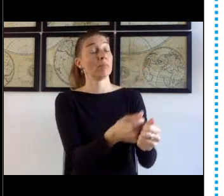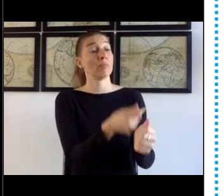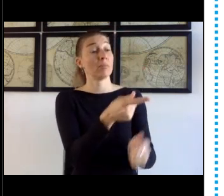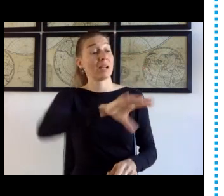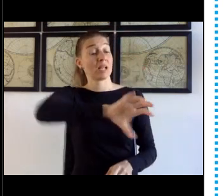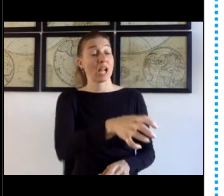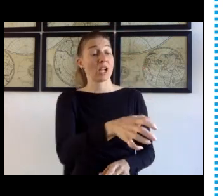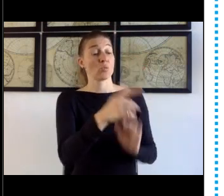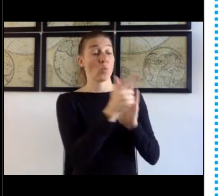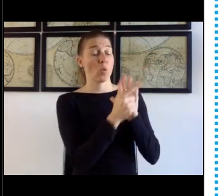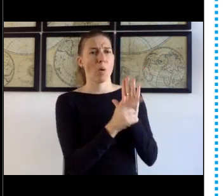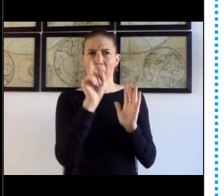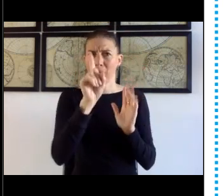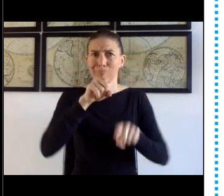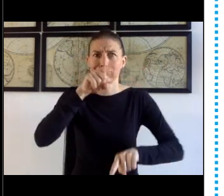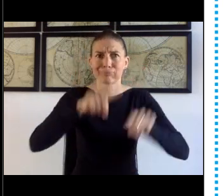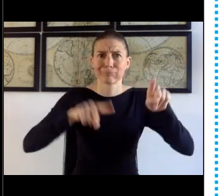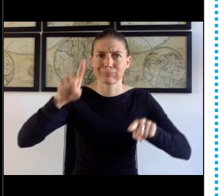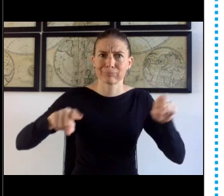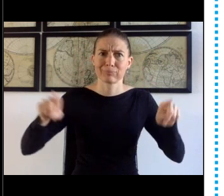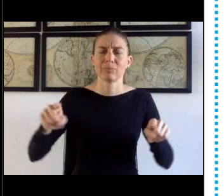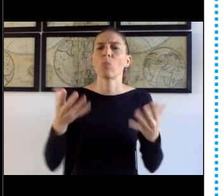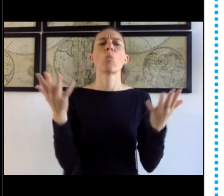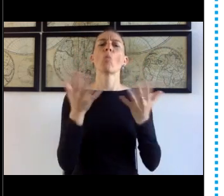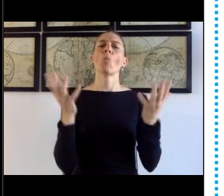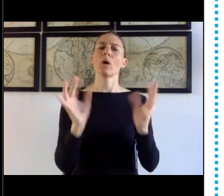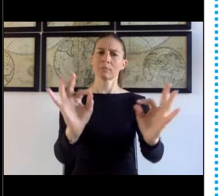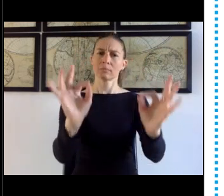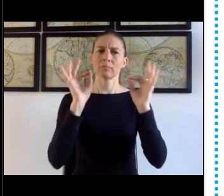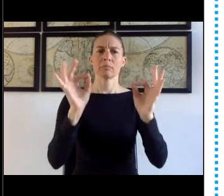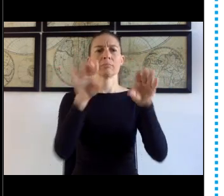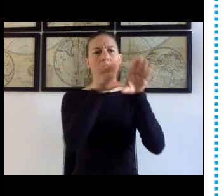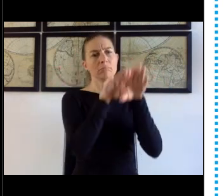We have to make sure that, for example, travelling with a guide dog